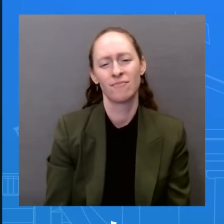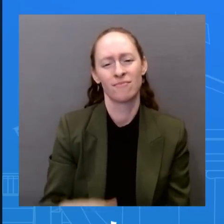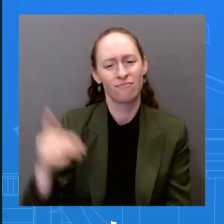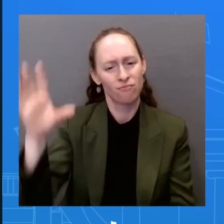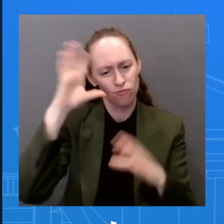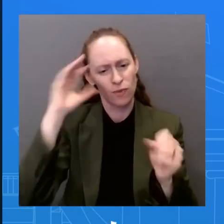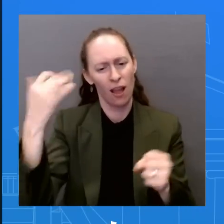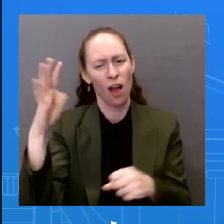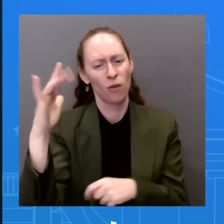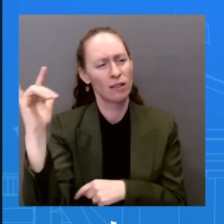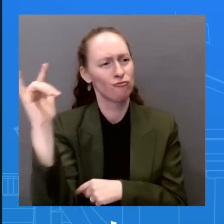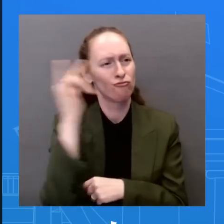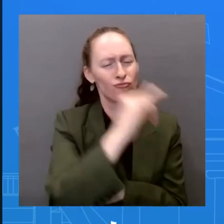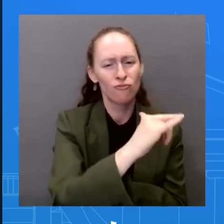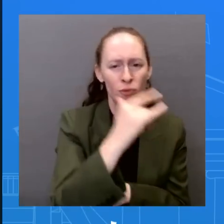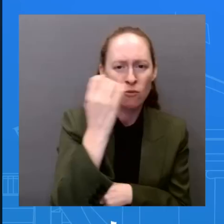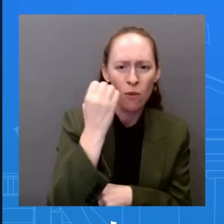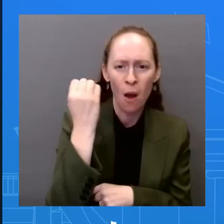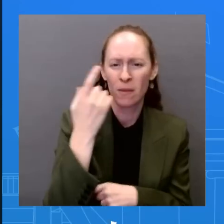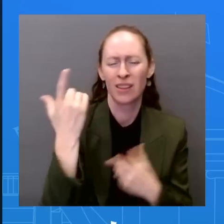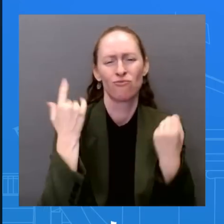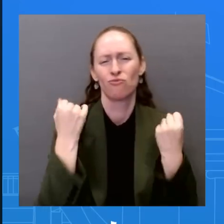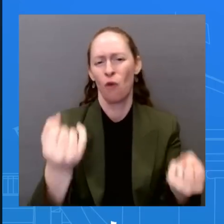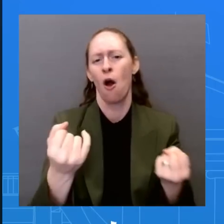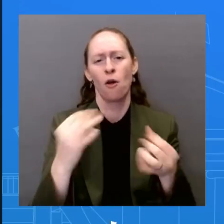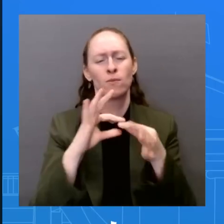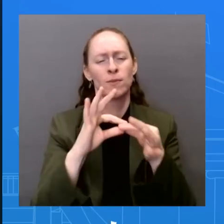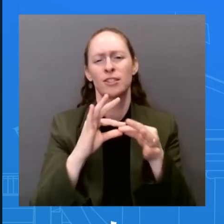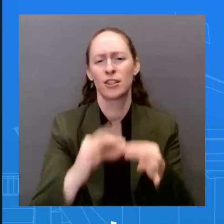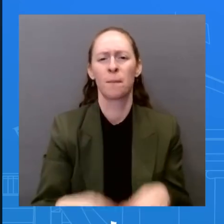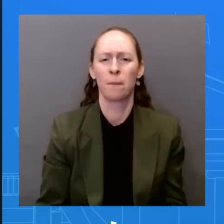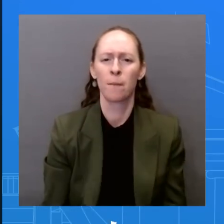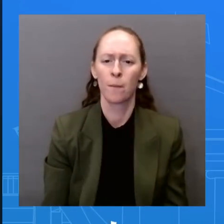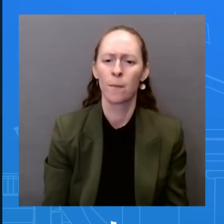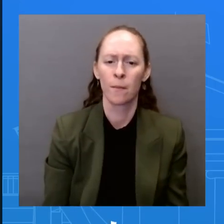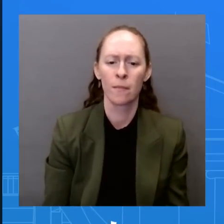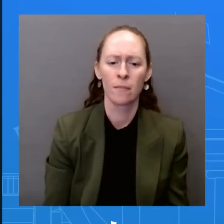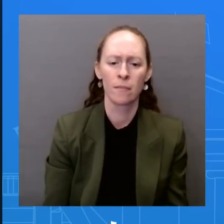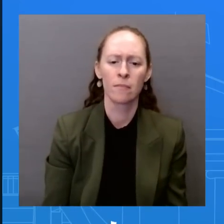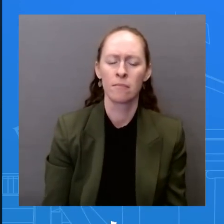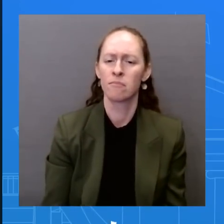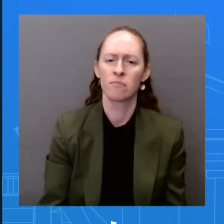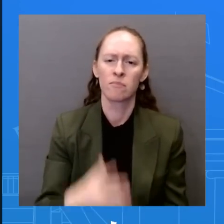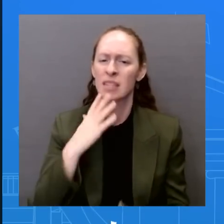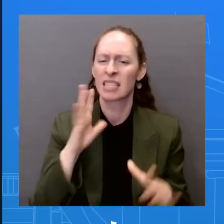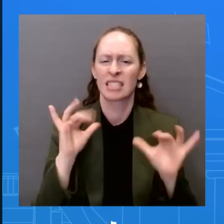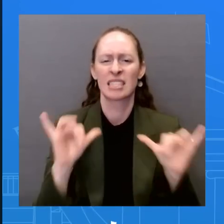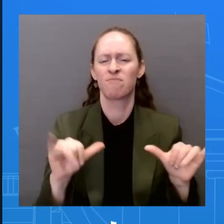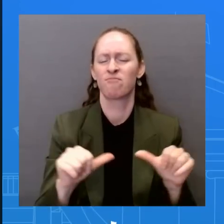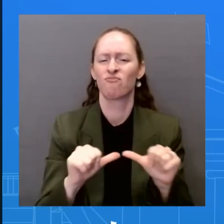And we believe you're going to continue to see that. And we're going to continue to be in coordination. I mean, I think the price cap --